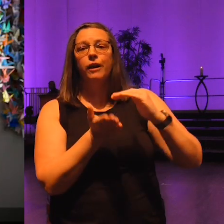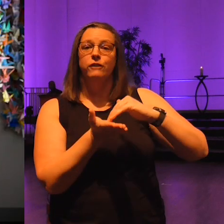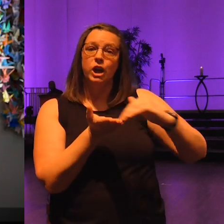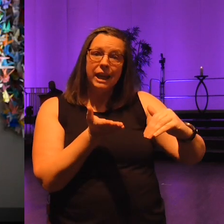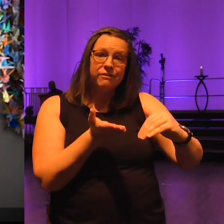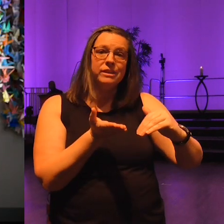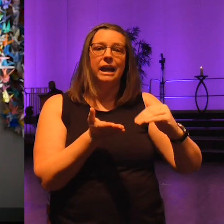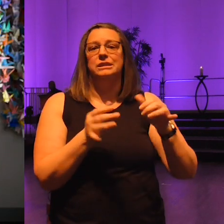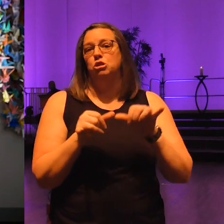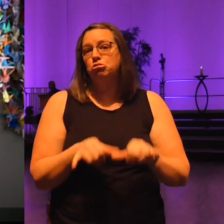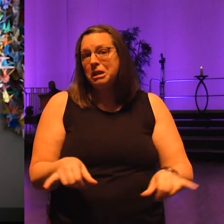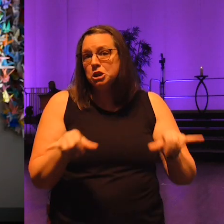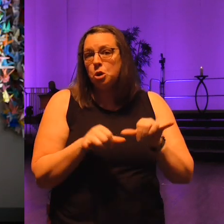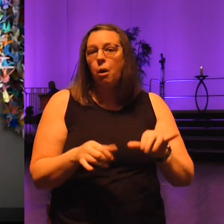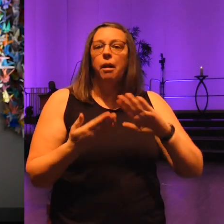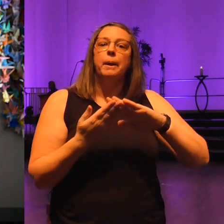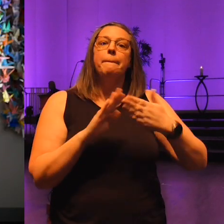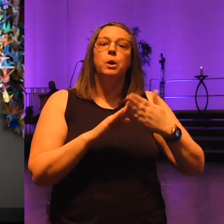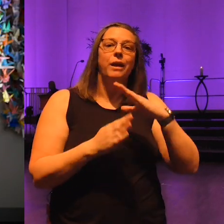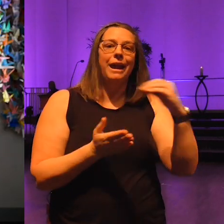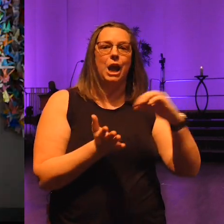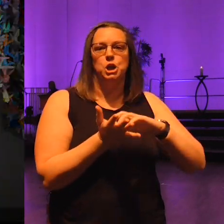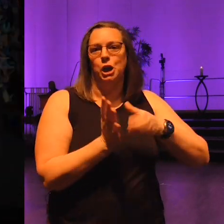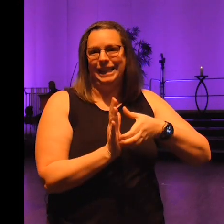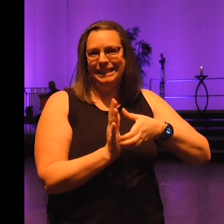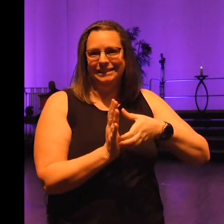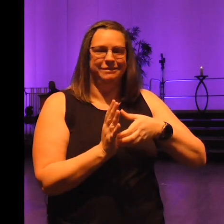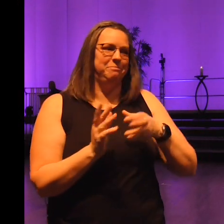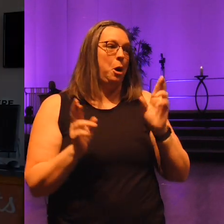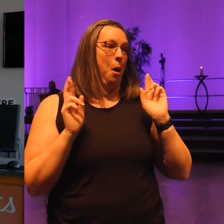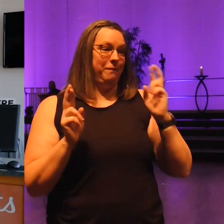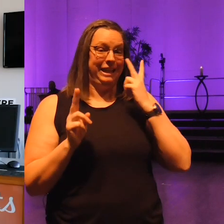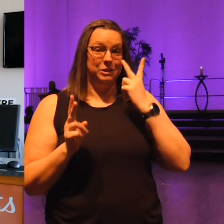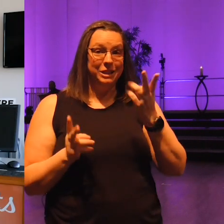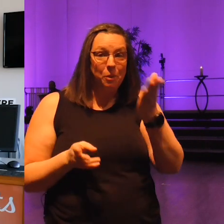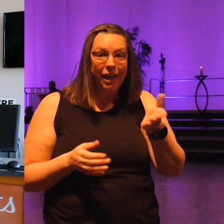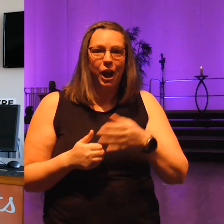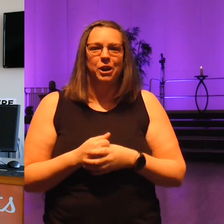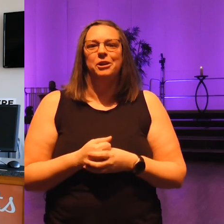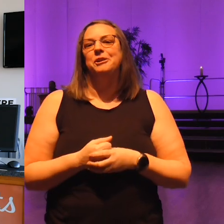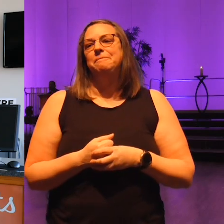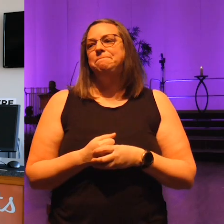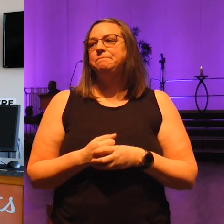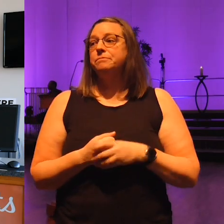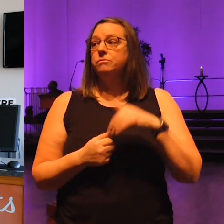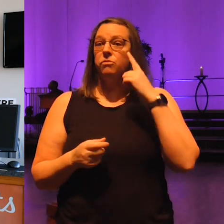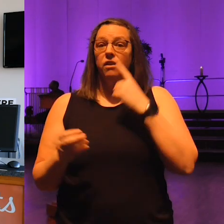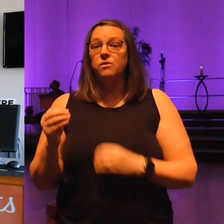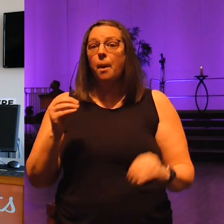community and cookies hope to see you there for more information about anything you've heard